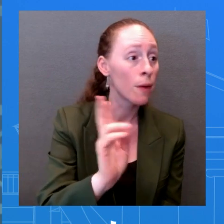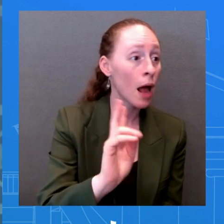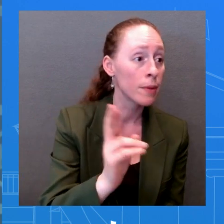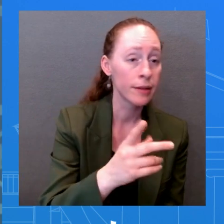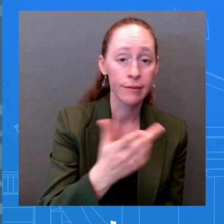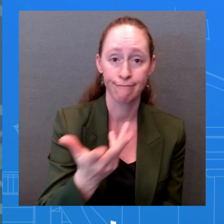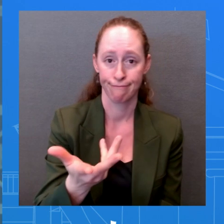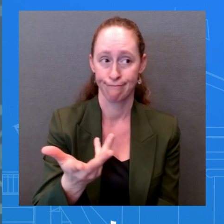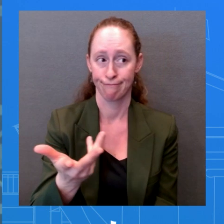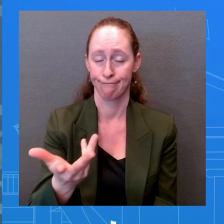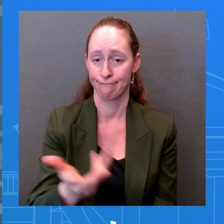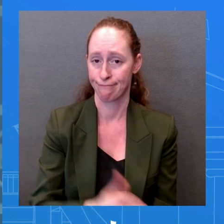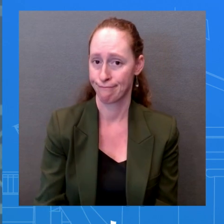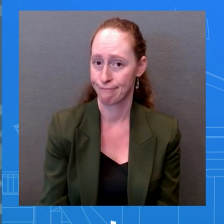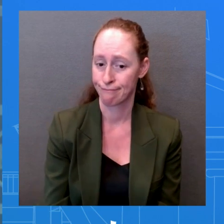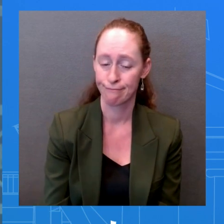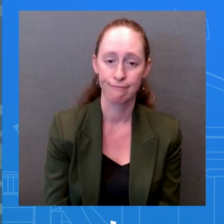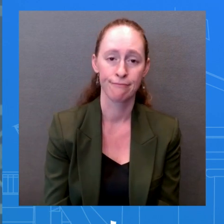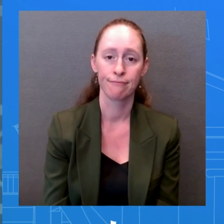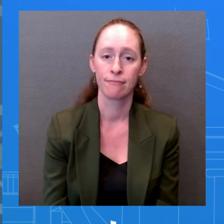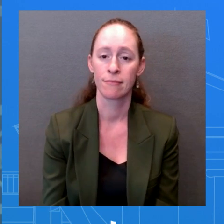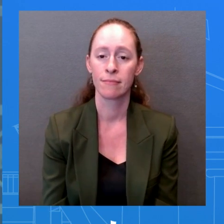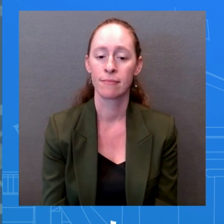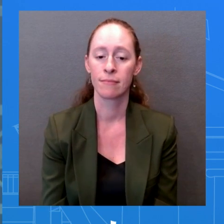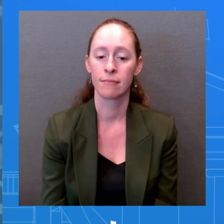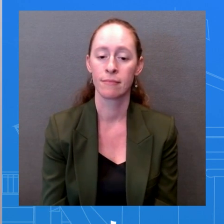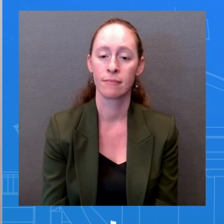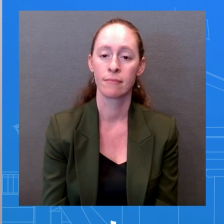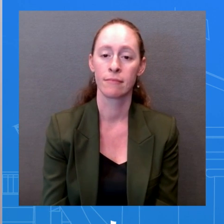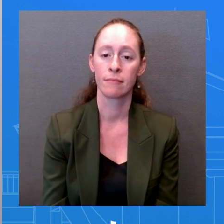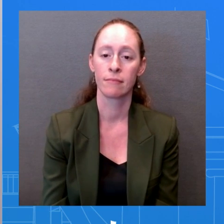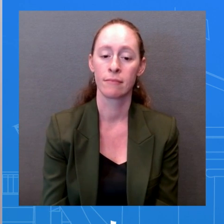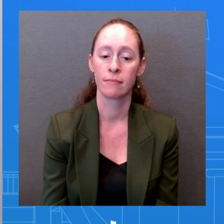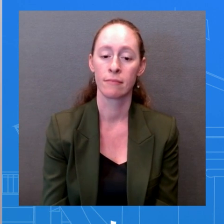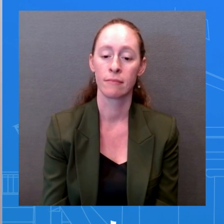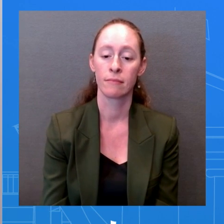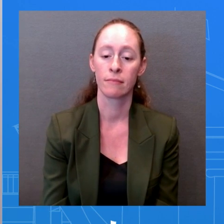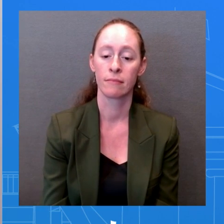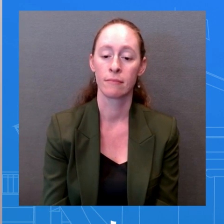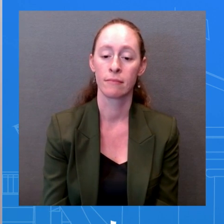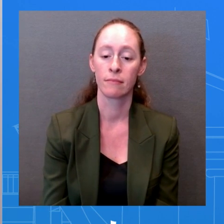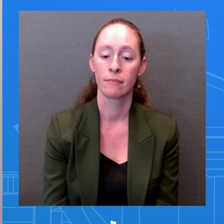Today, for the first time since Russia's invasion of Ukraine, Vladimir Putin met with Xi Jinping of China.